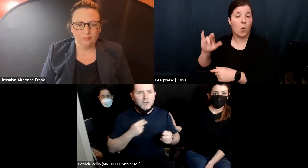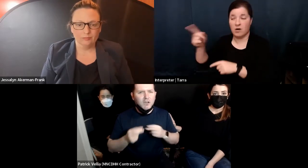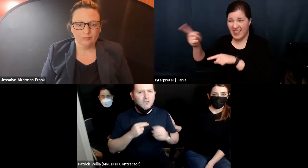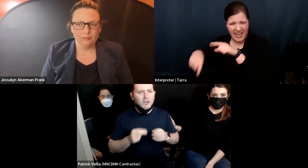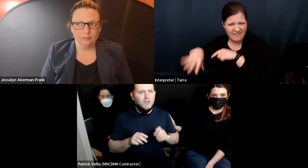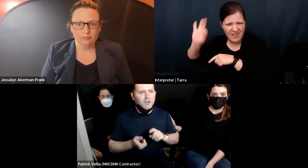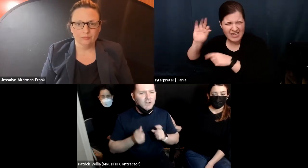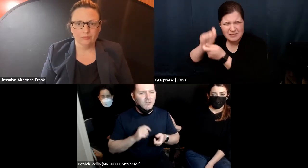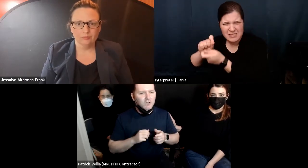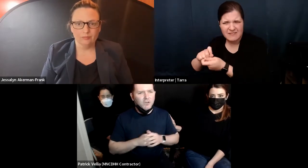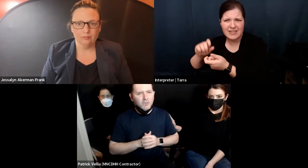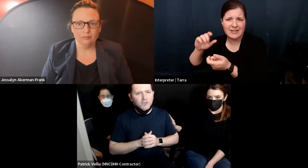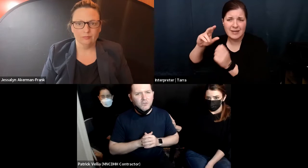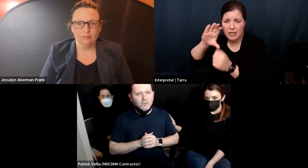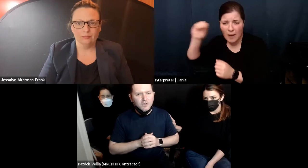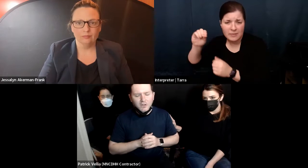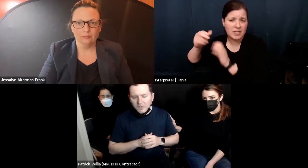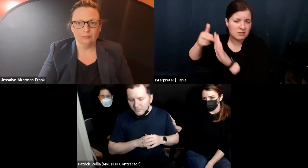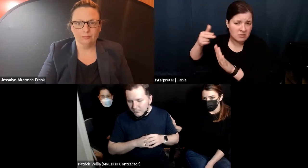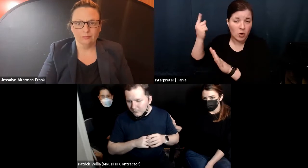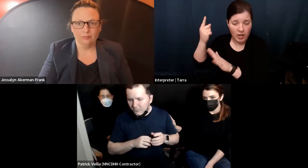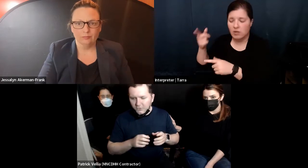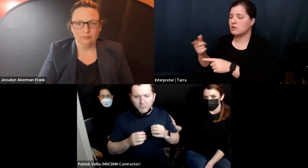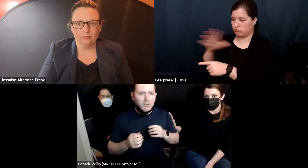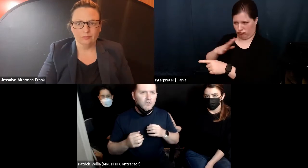Then if they can't find something, I'll let them know if I want to add something or forgot something.